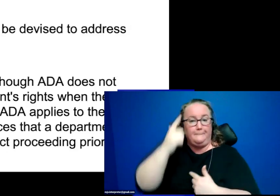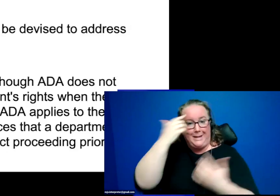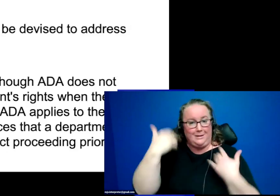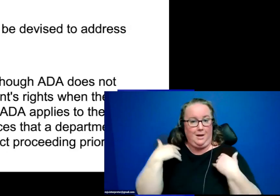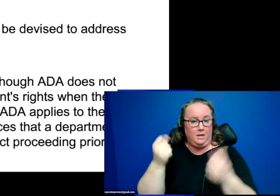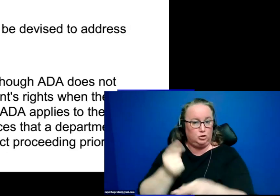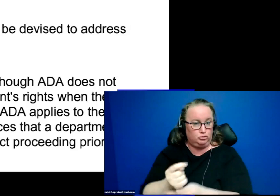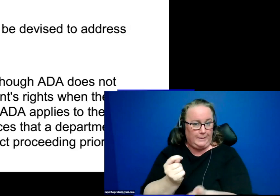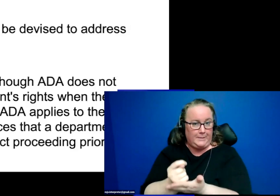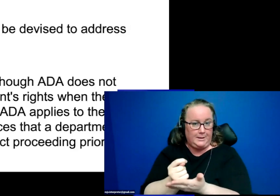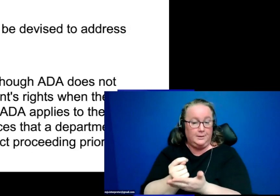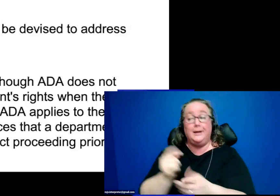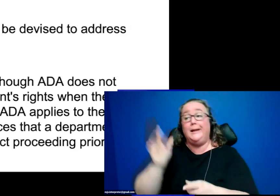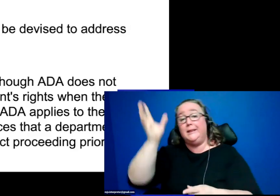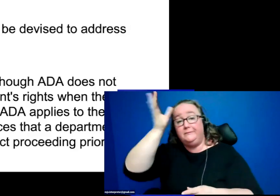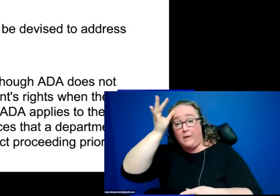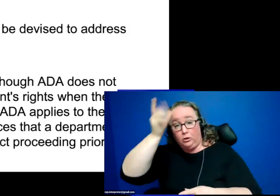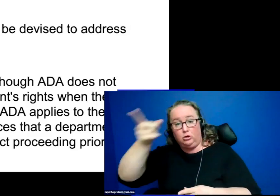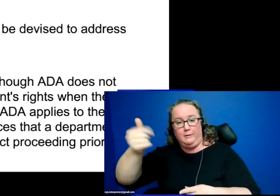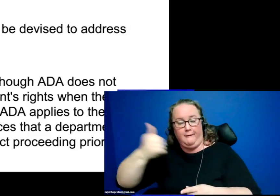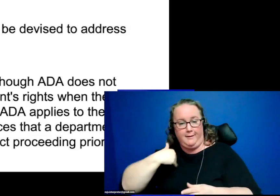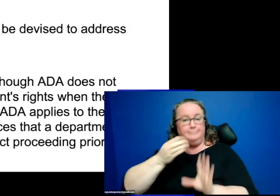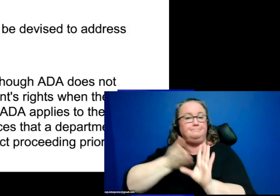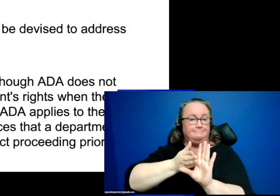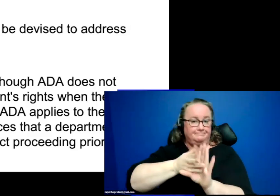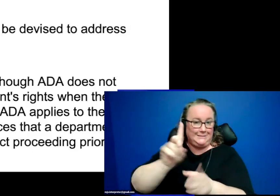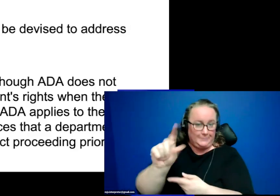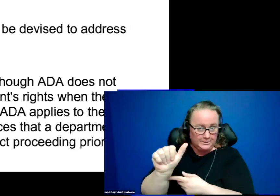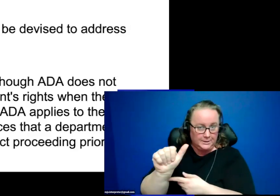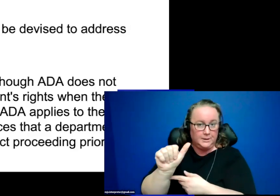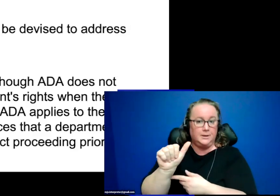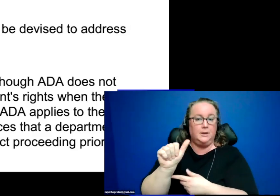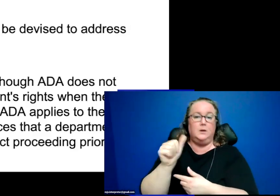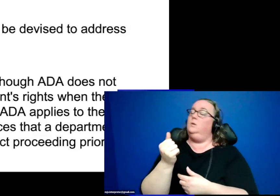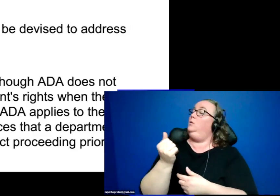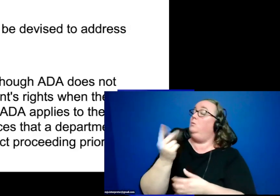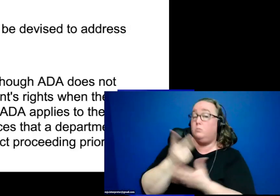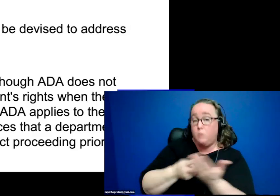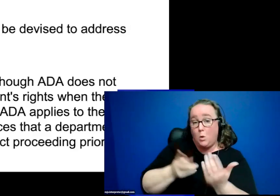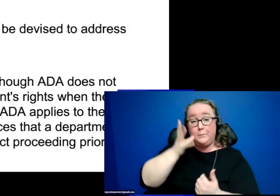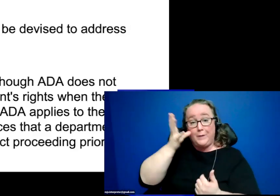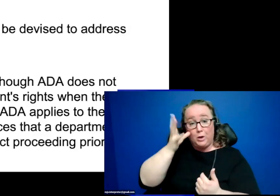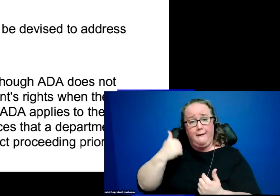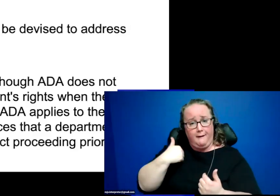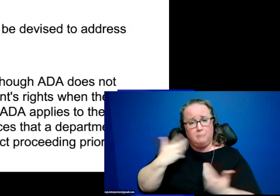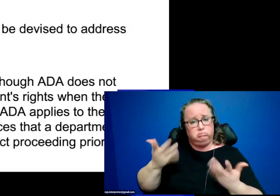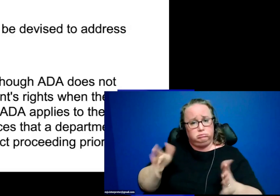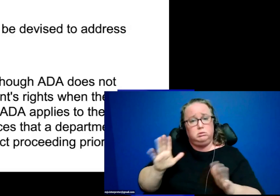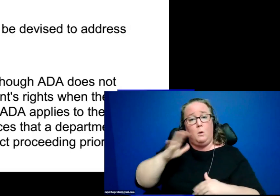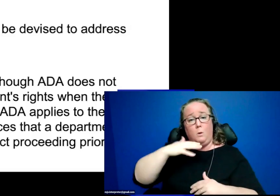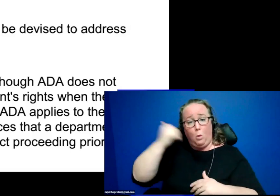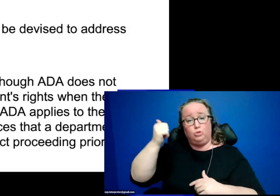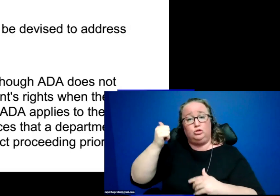The father also had a psychiatric disability. The parents had had the older children, their parental rights terminated.